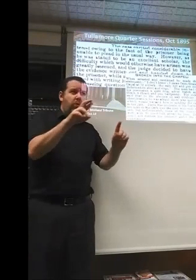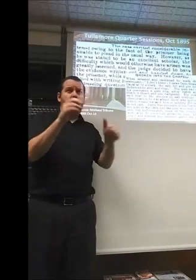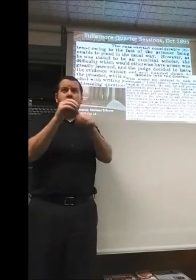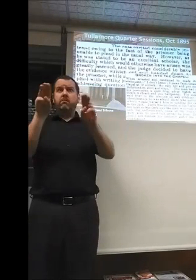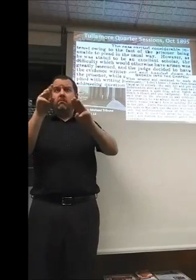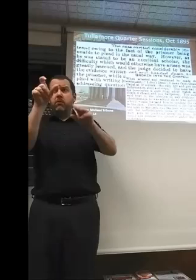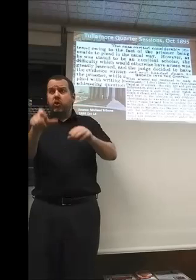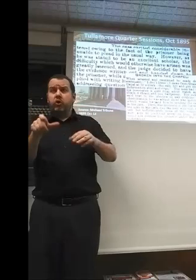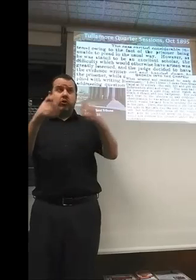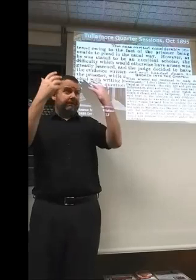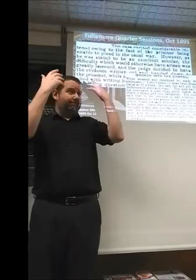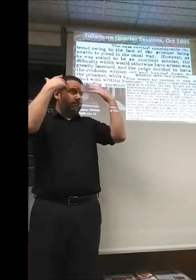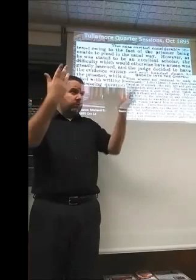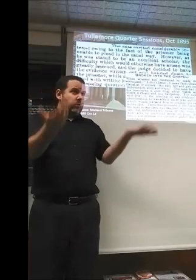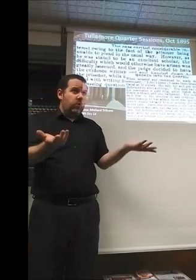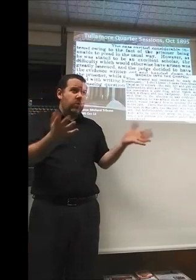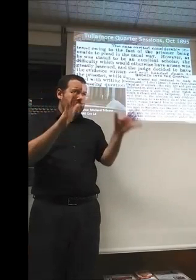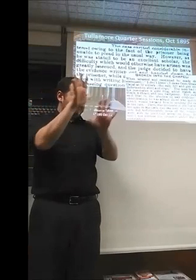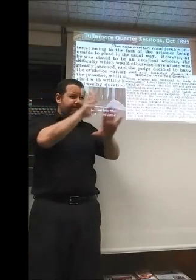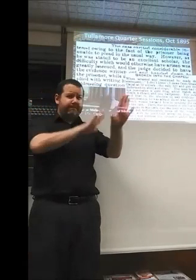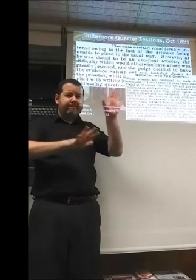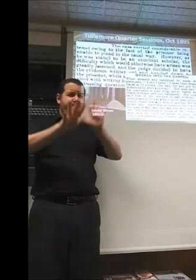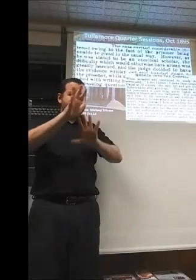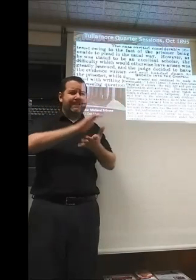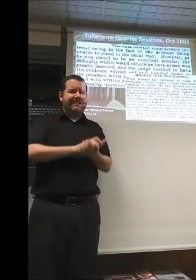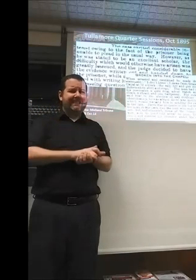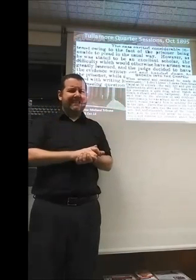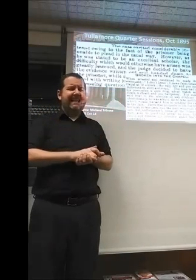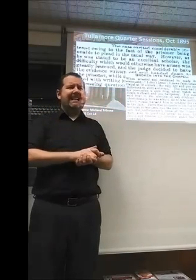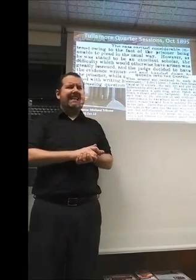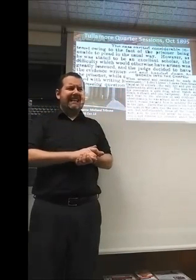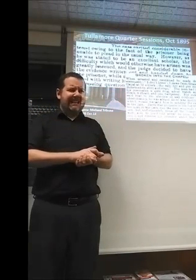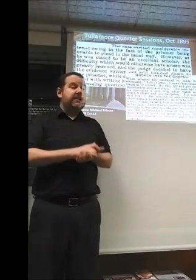So Joseph had a butcher’s knife and actually stabbed a man.